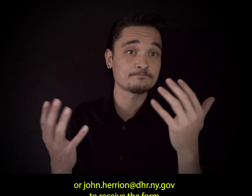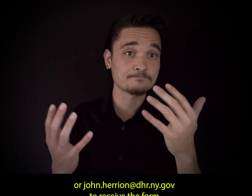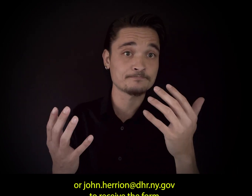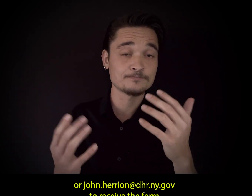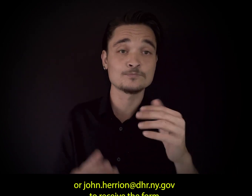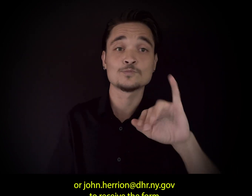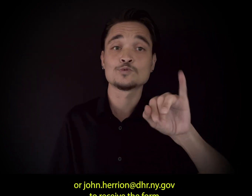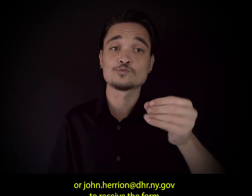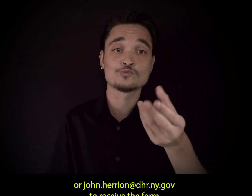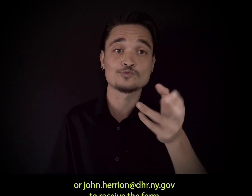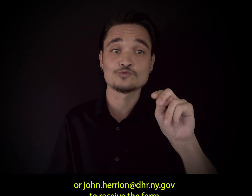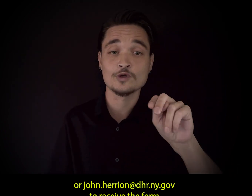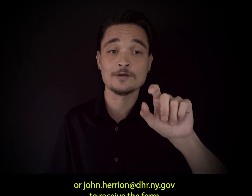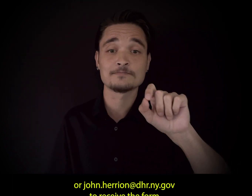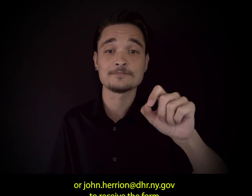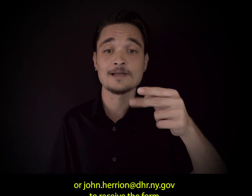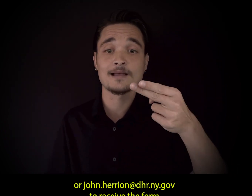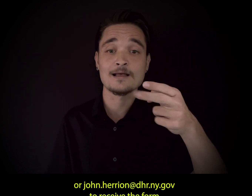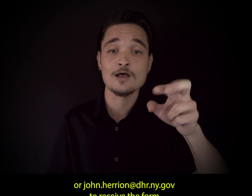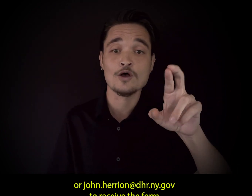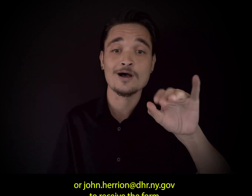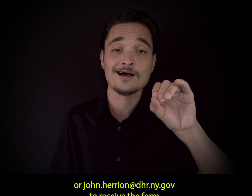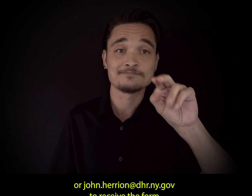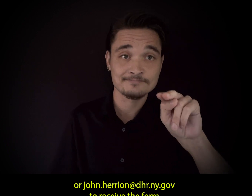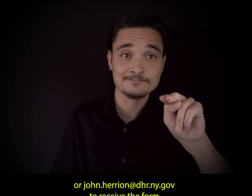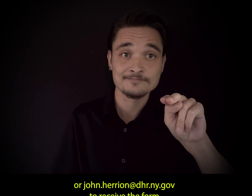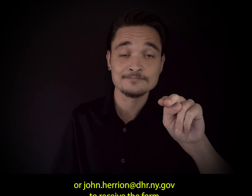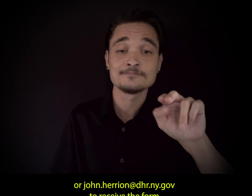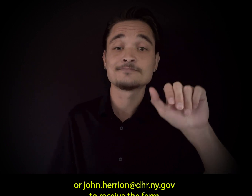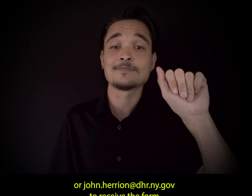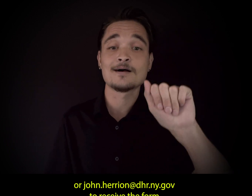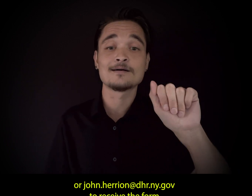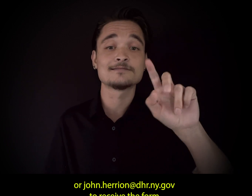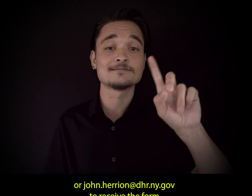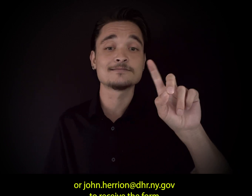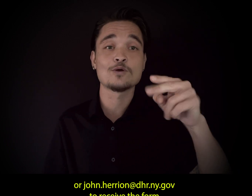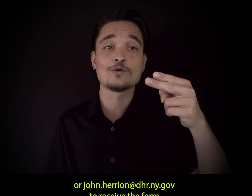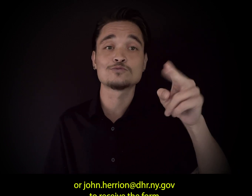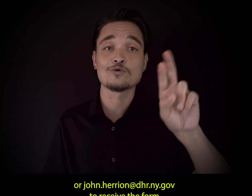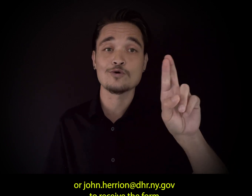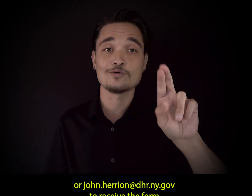or john.herrion@dhr.ny.gov to receive the form